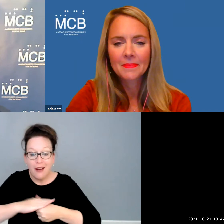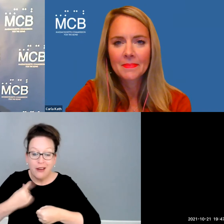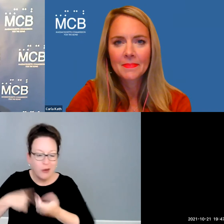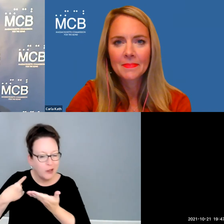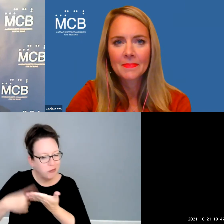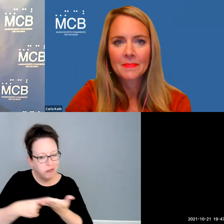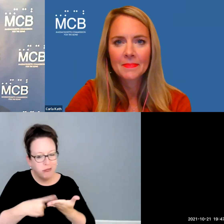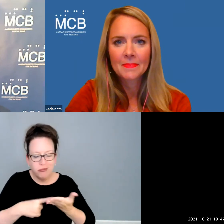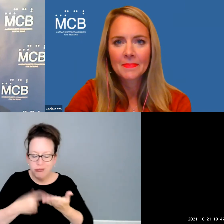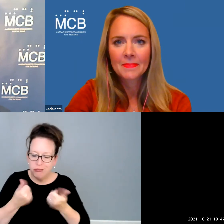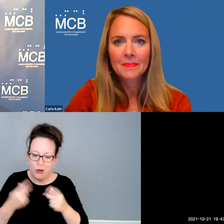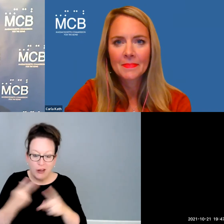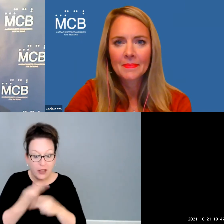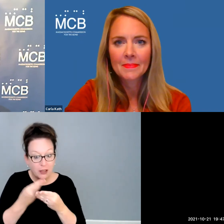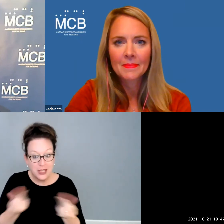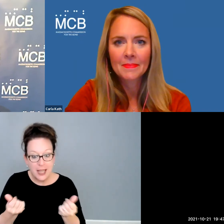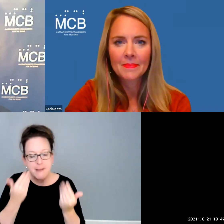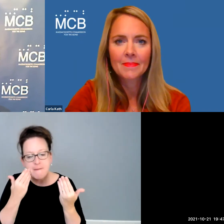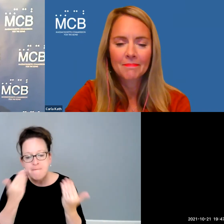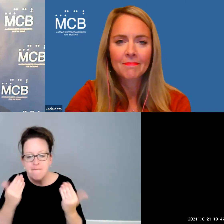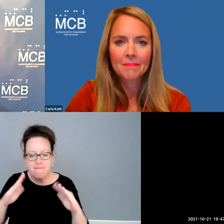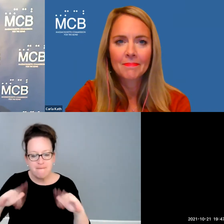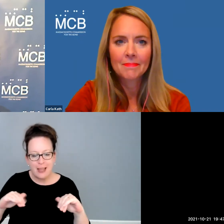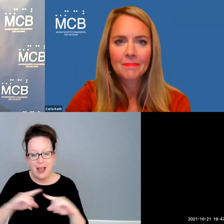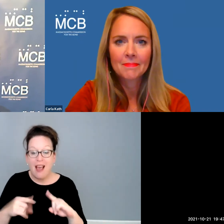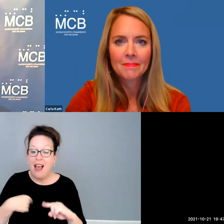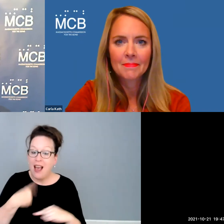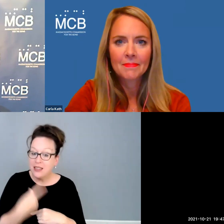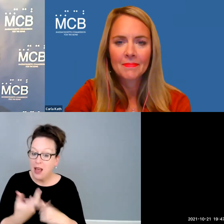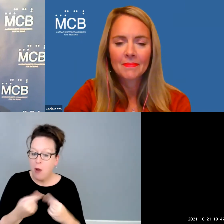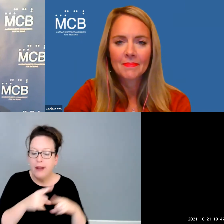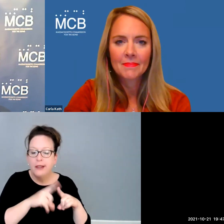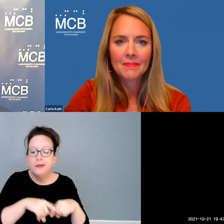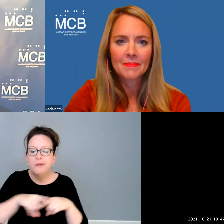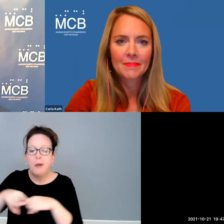What I'd say is, it's a case-by-case basis and for some families.